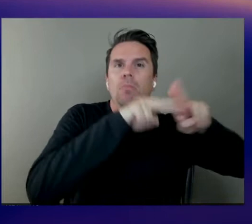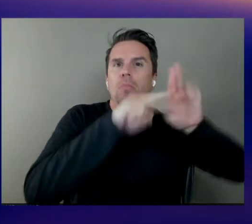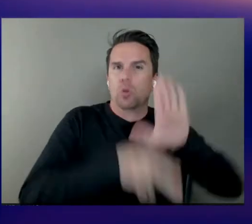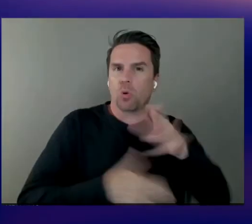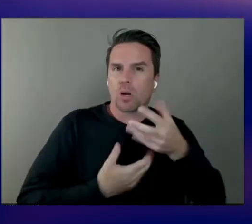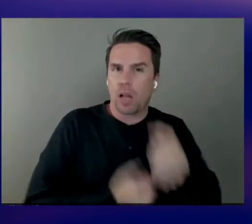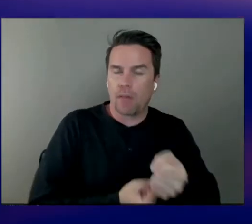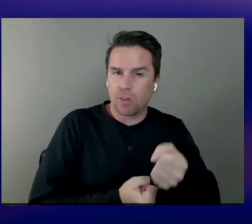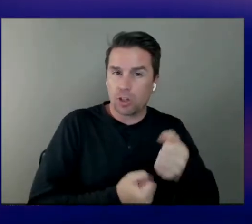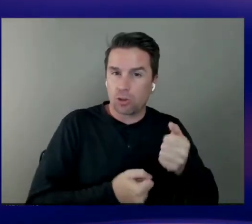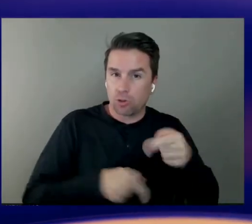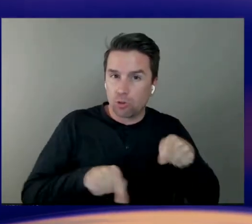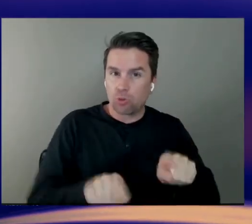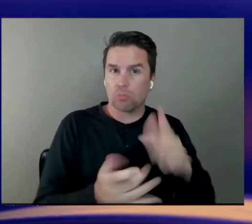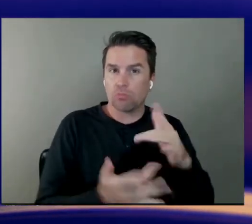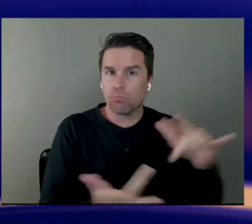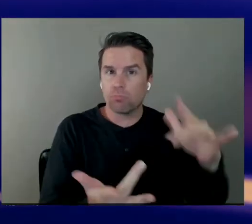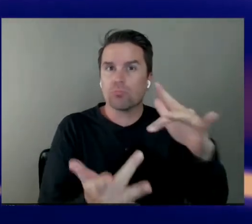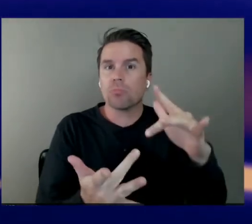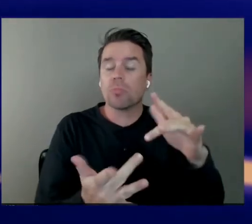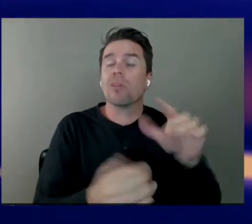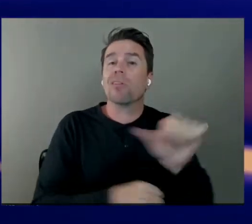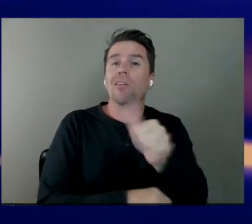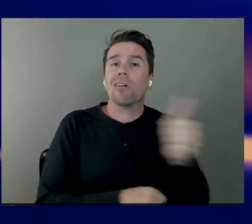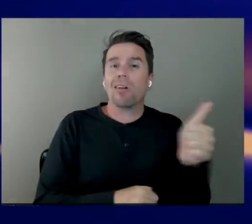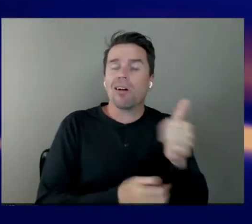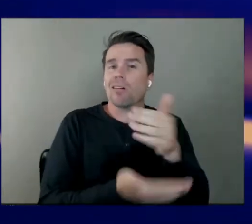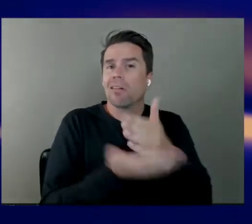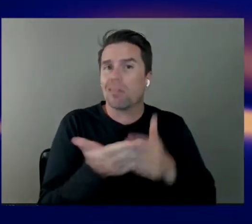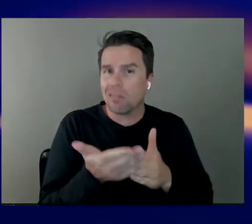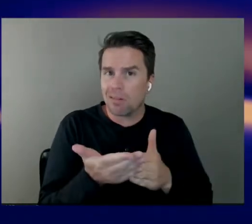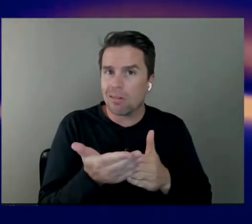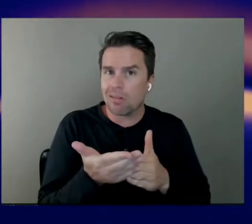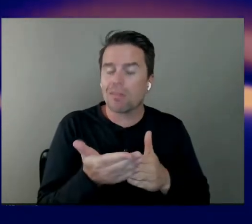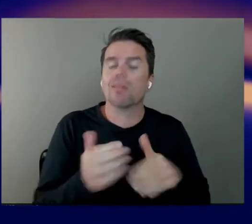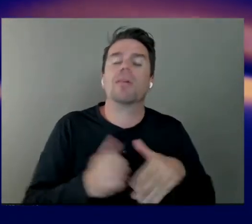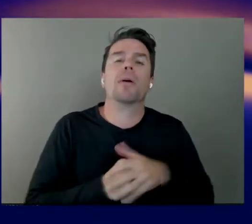The other key piece to that Steve is, the courses themselves